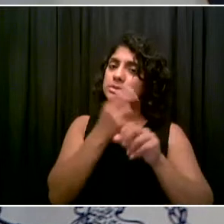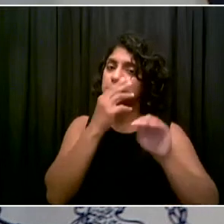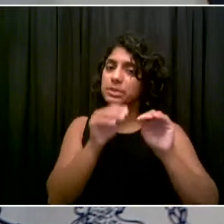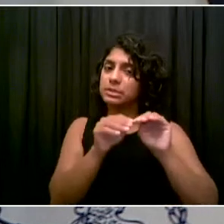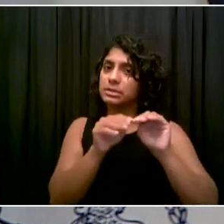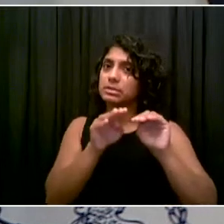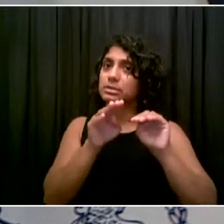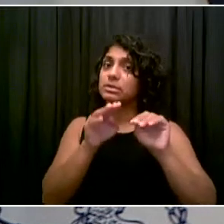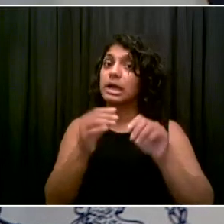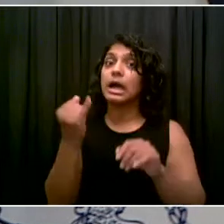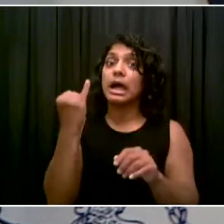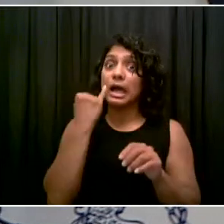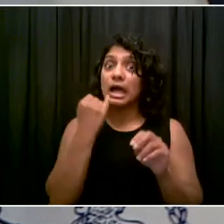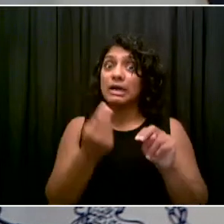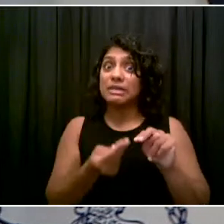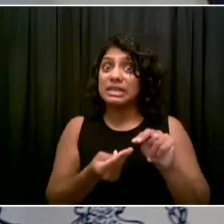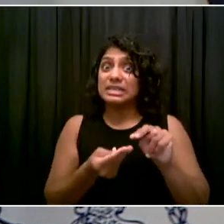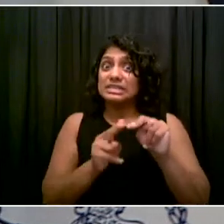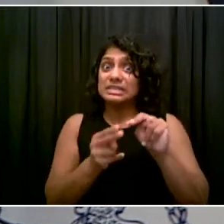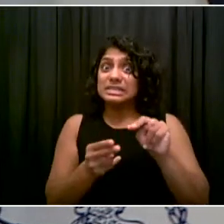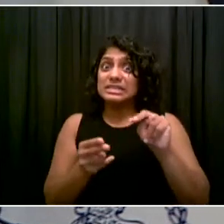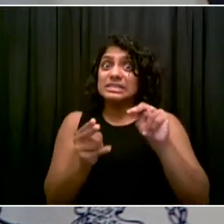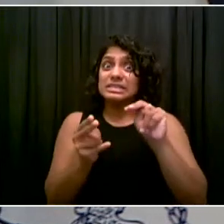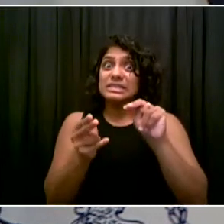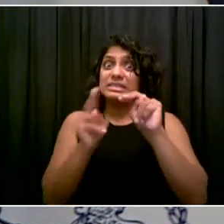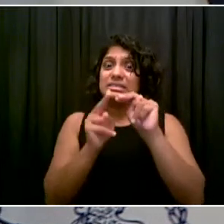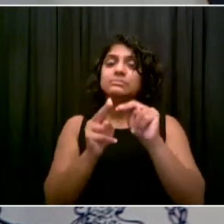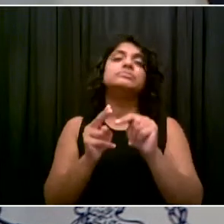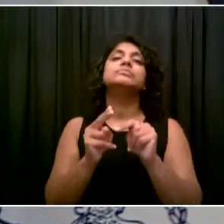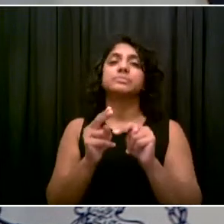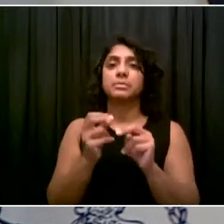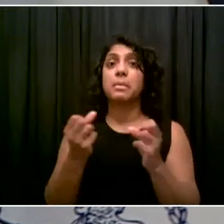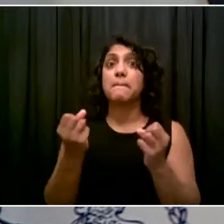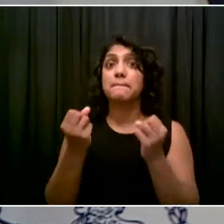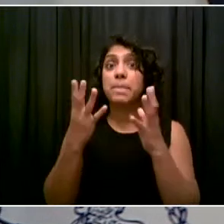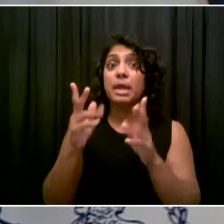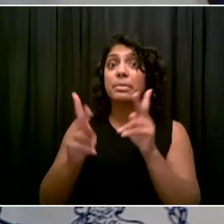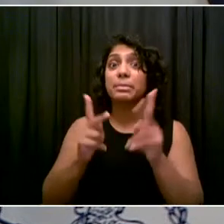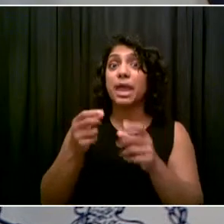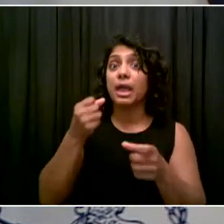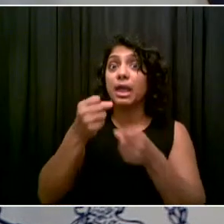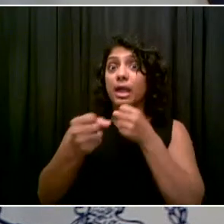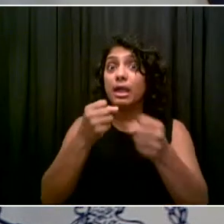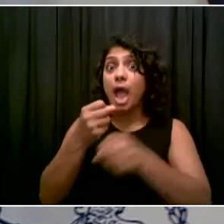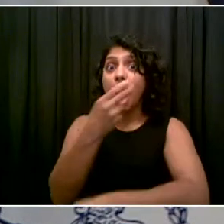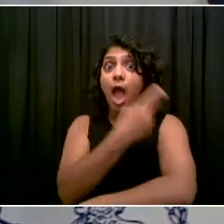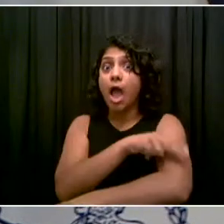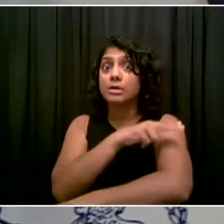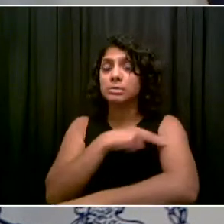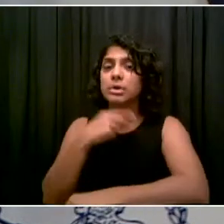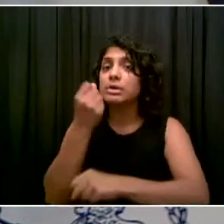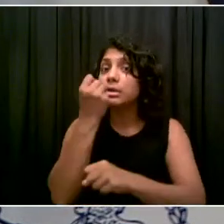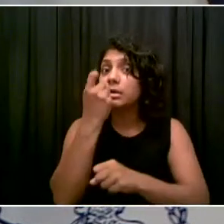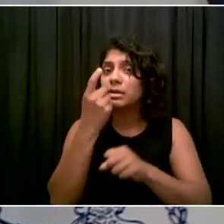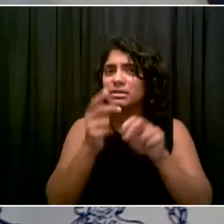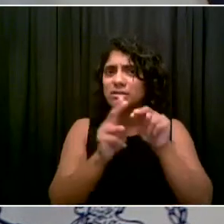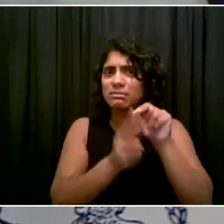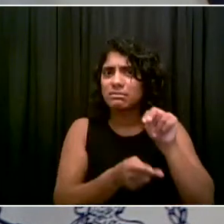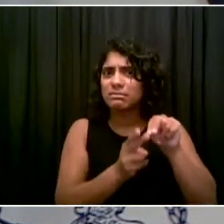VACCINATIONS AND THANUT MBER CONTINUES TO GROW. WE ARE SEEING LOWER HOSPITALIZATIONS, THAT IS FANTASTIC. I THINK WE ARE